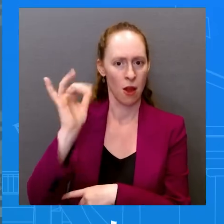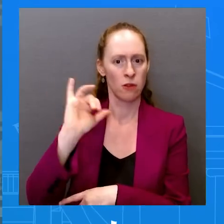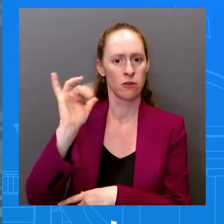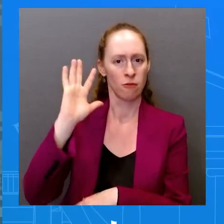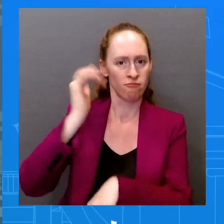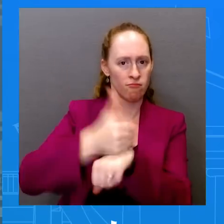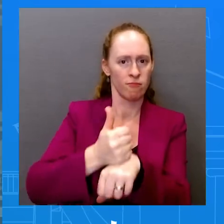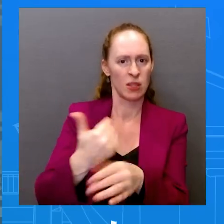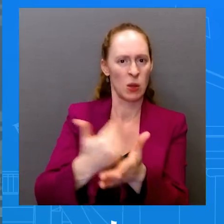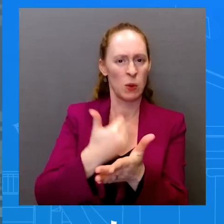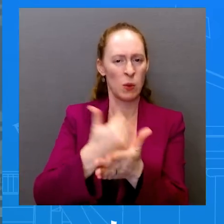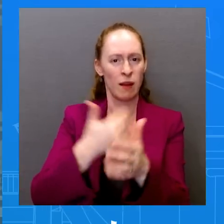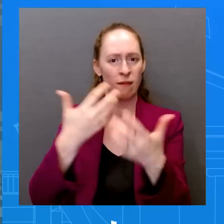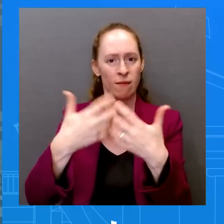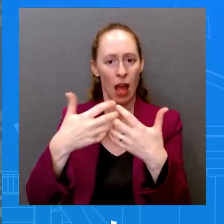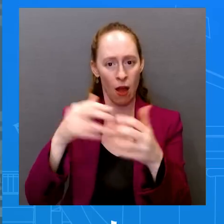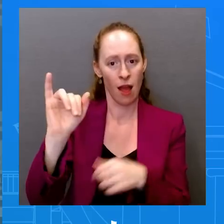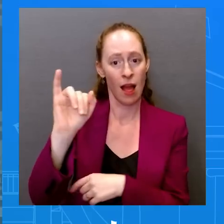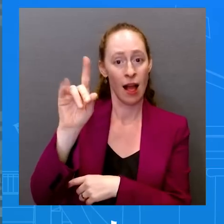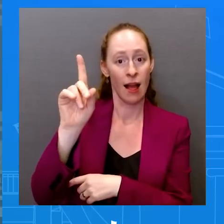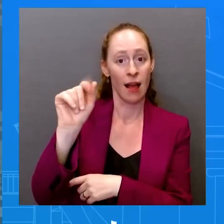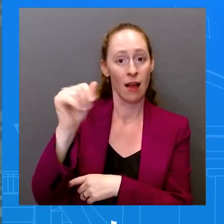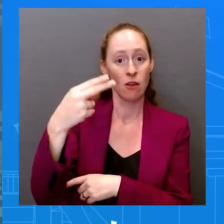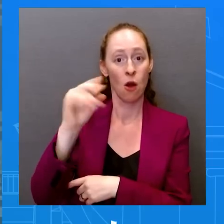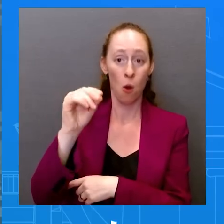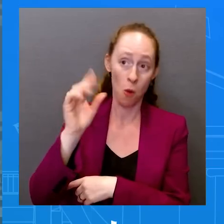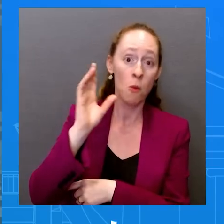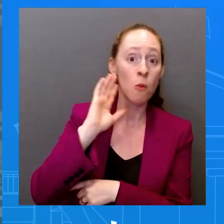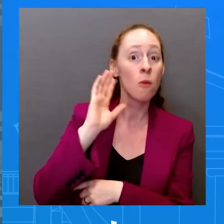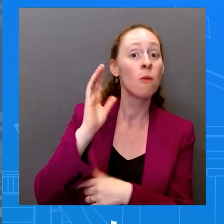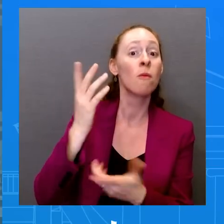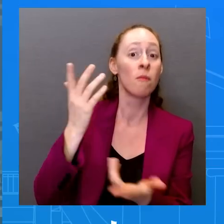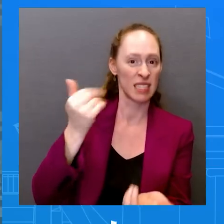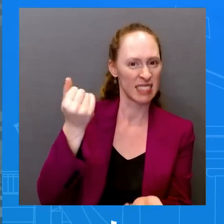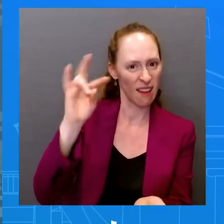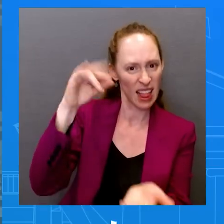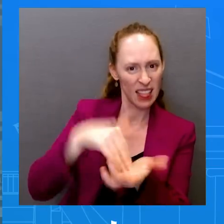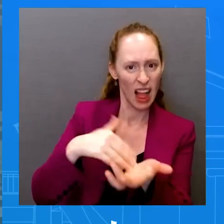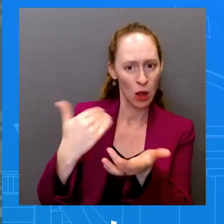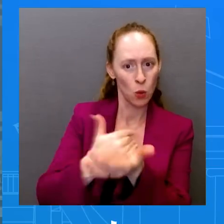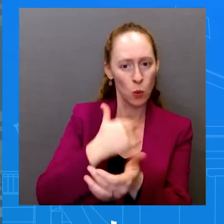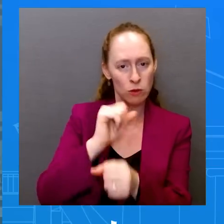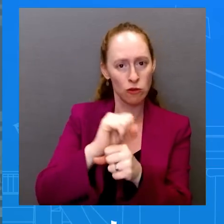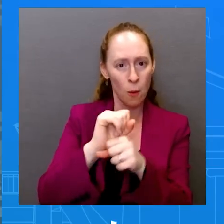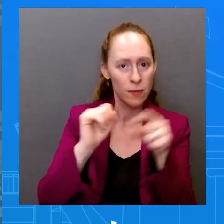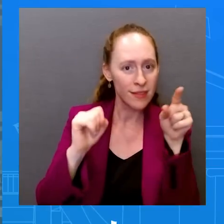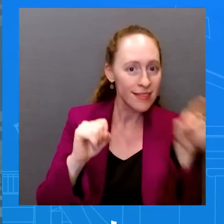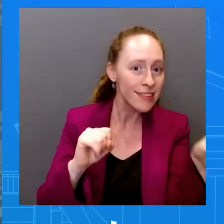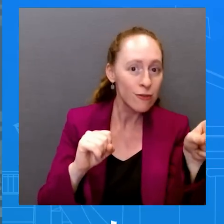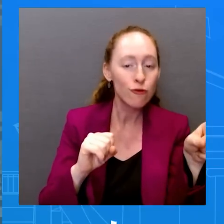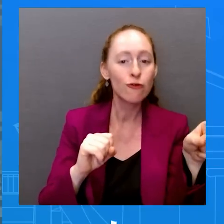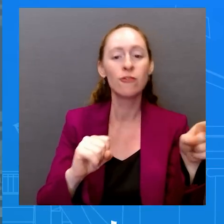GlobalFoundries and Qualcomm are partnering to invest $4.2 billion to manufacture chips